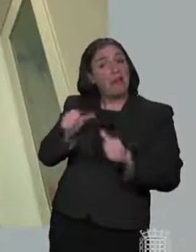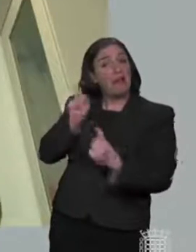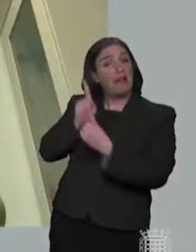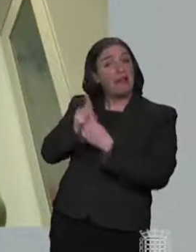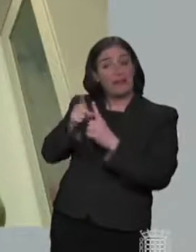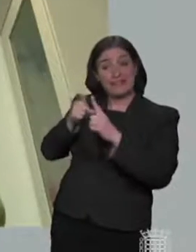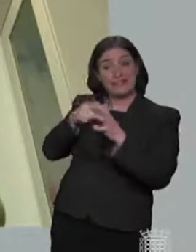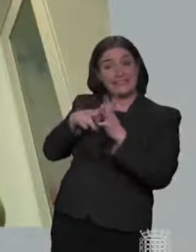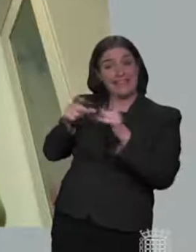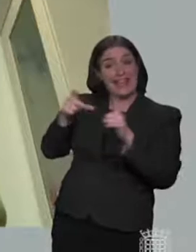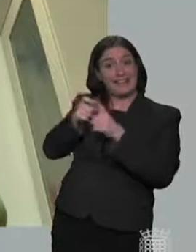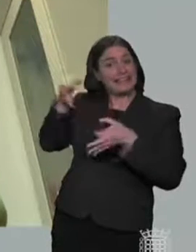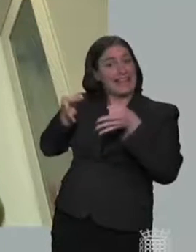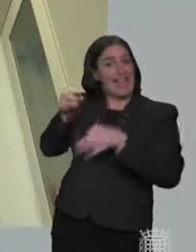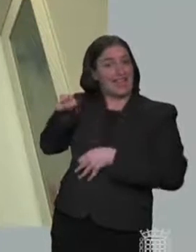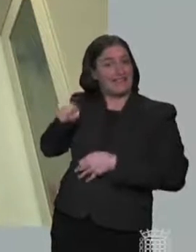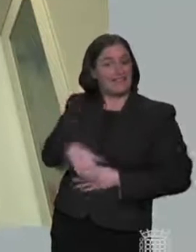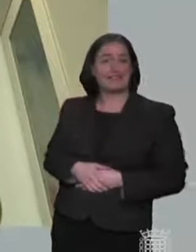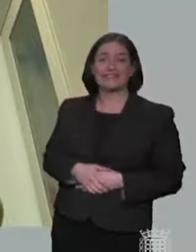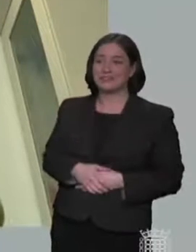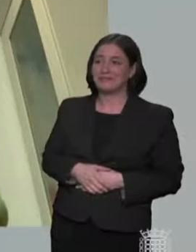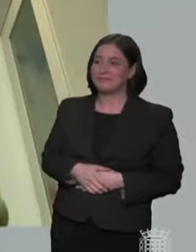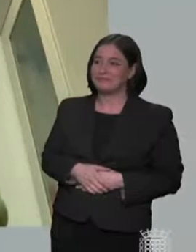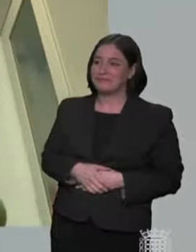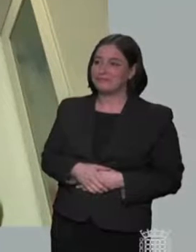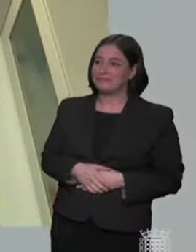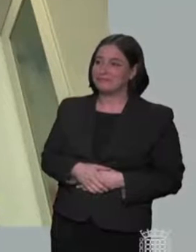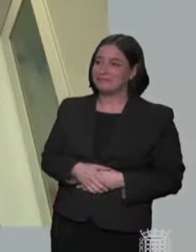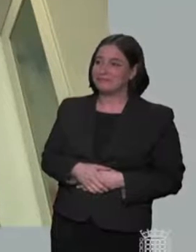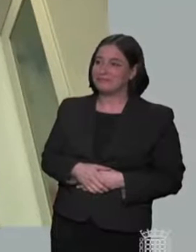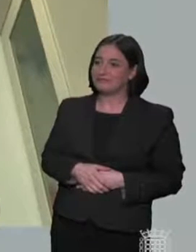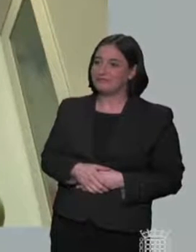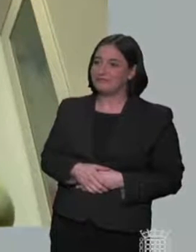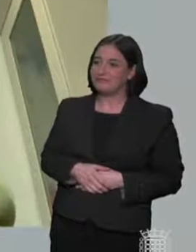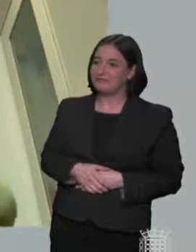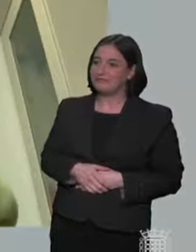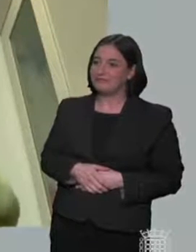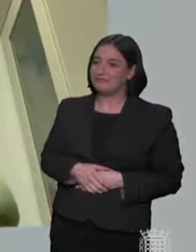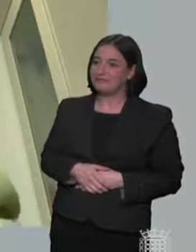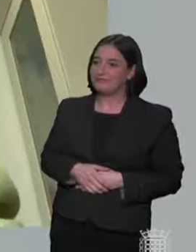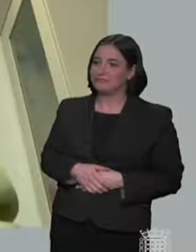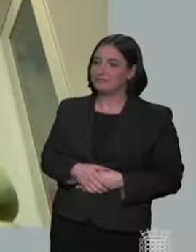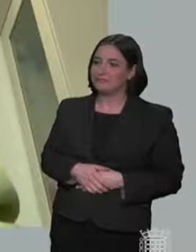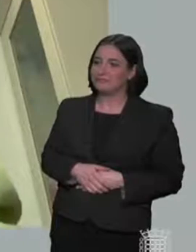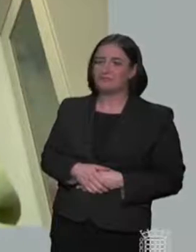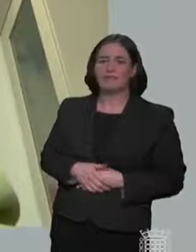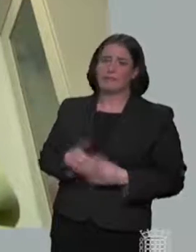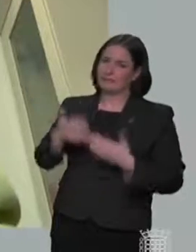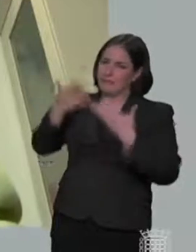i don't know whether you're around any chance you didn't get into this doesn't mean